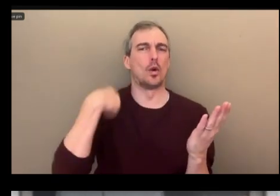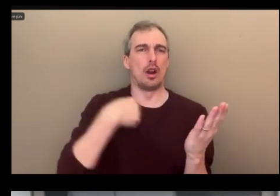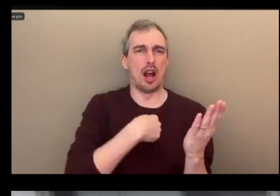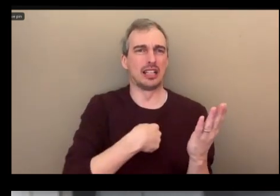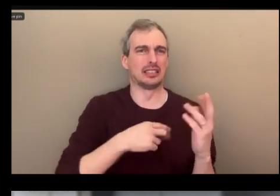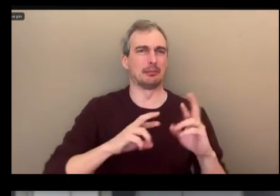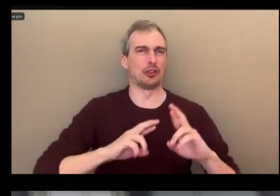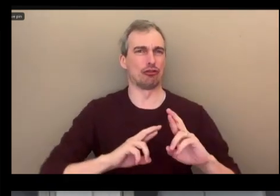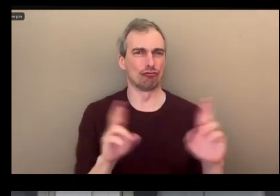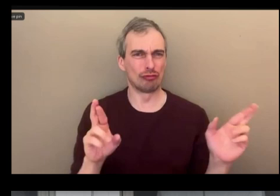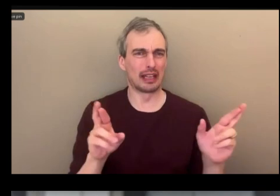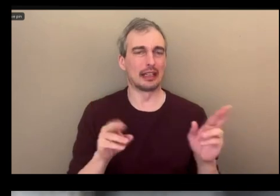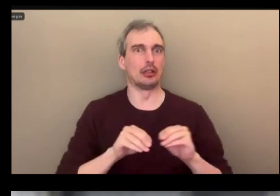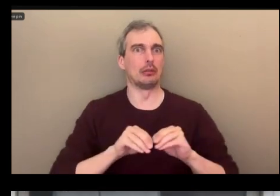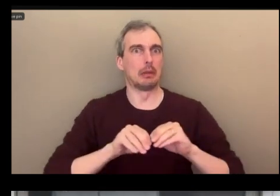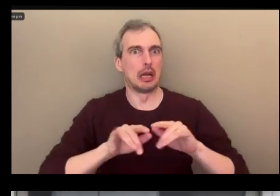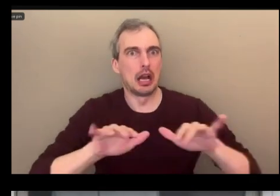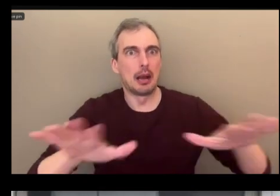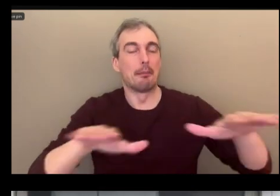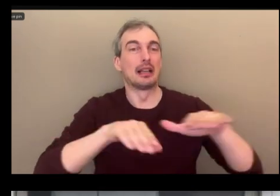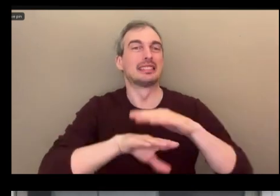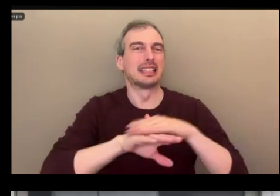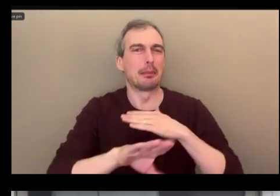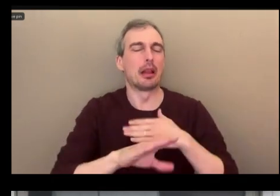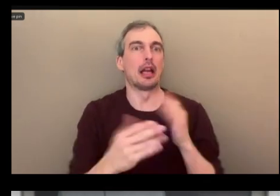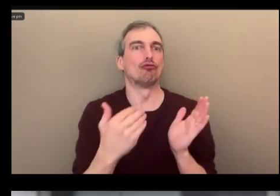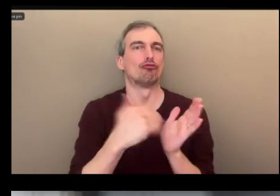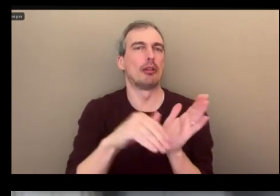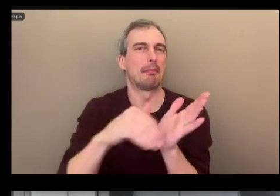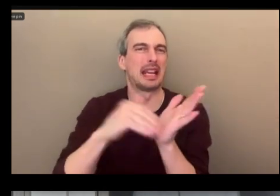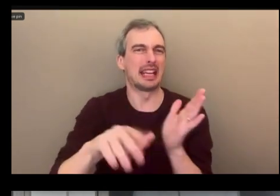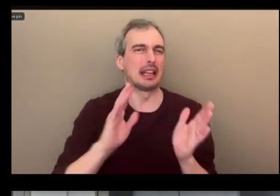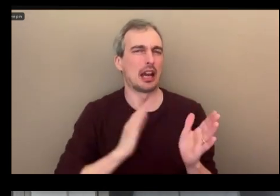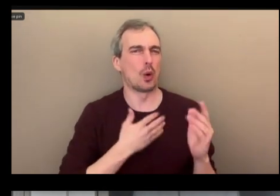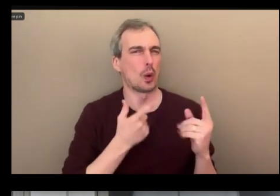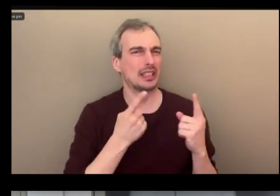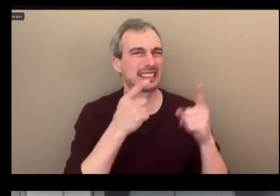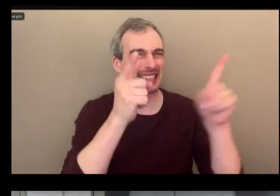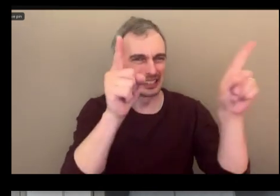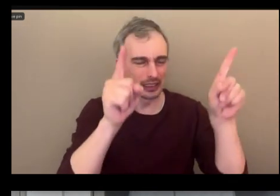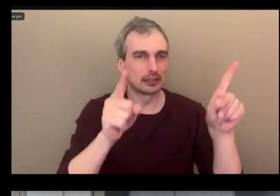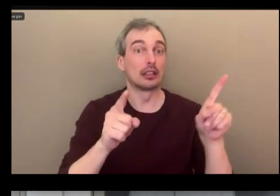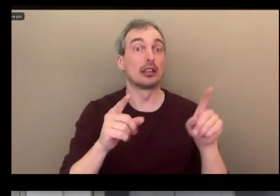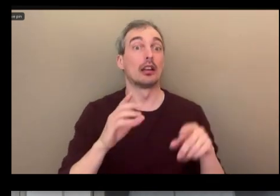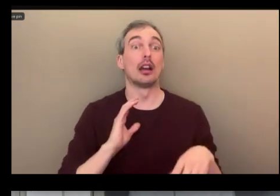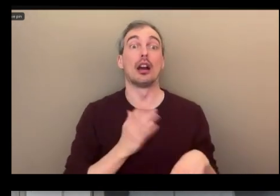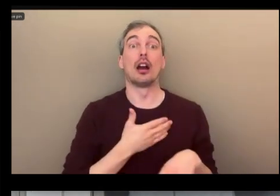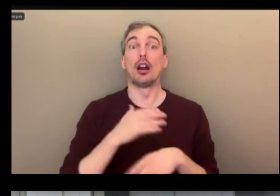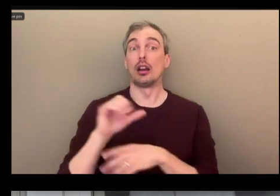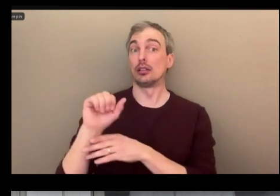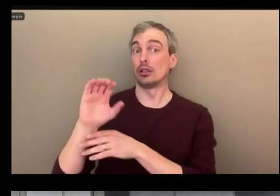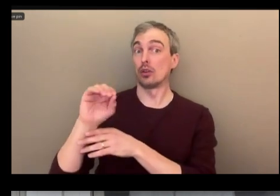And our scope continued to change as we went on. It wasn't just about compliance and making sure we were WCAG compliant